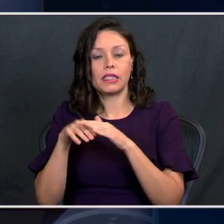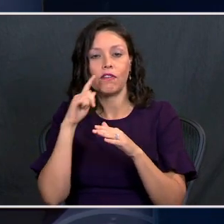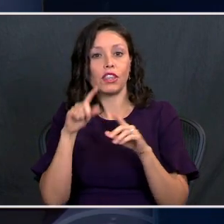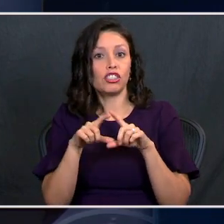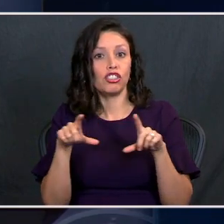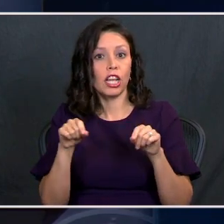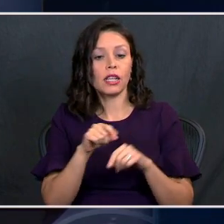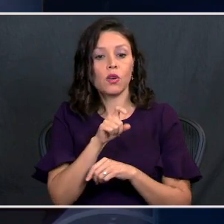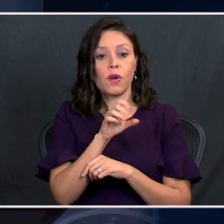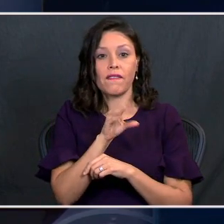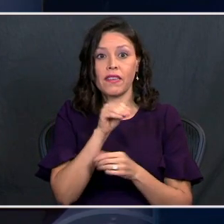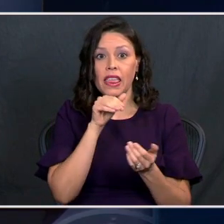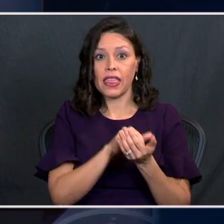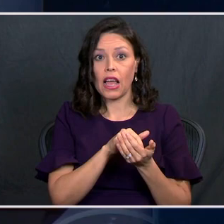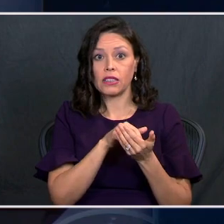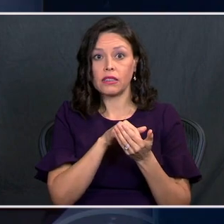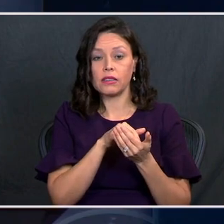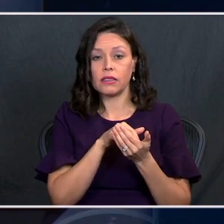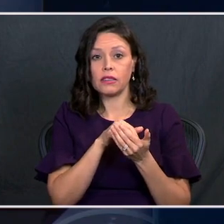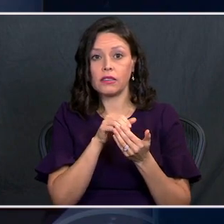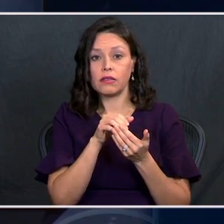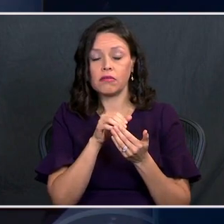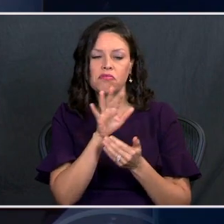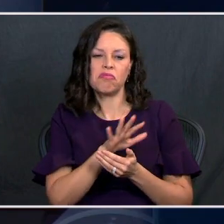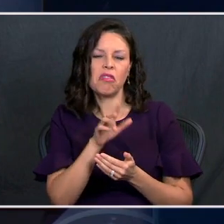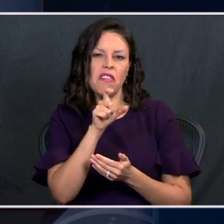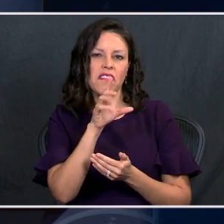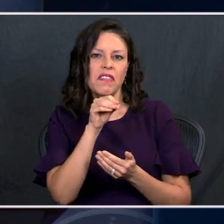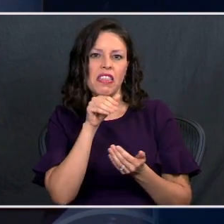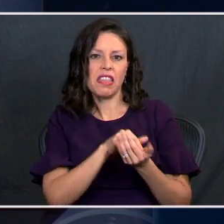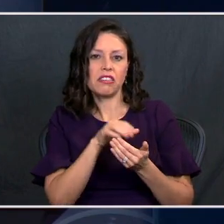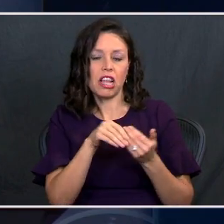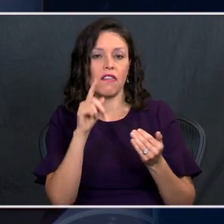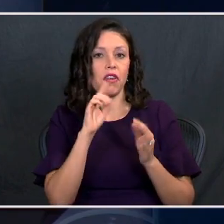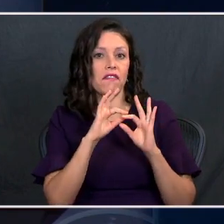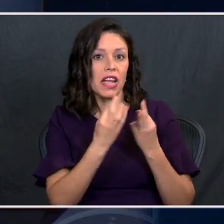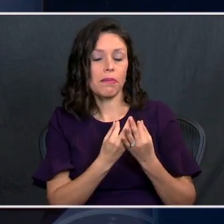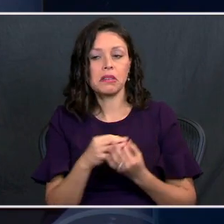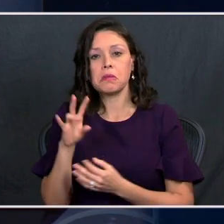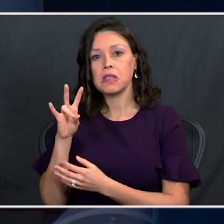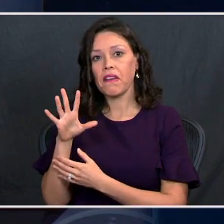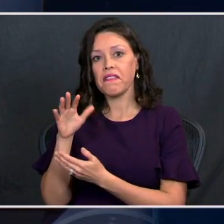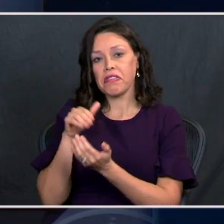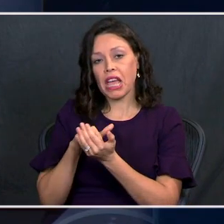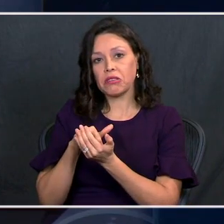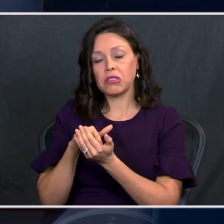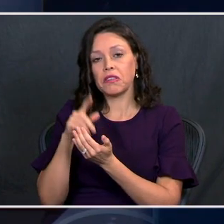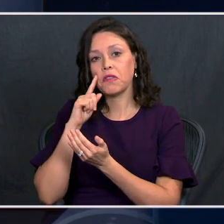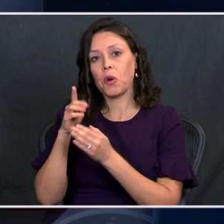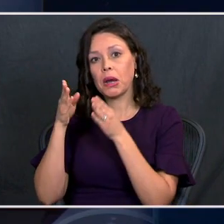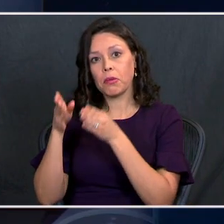$150,000, about approximately that amount for families; about $75,000 for individuals --